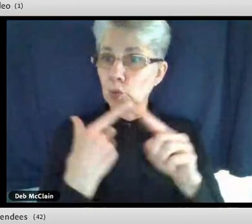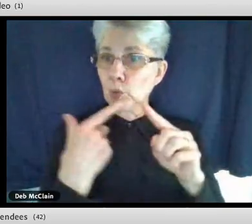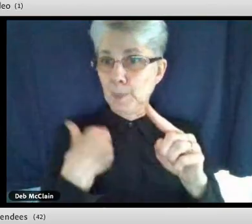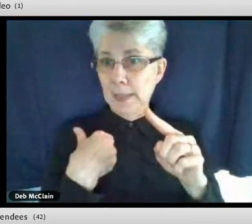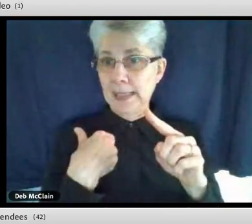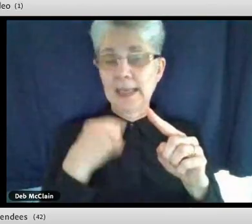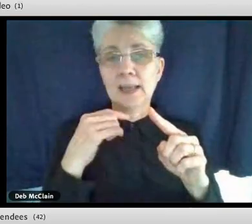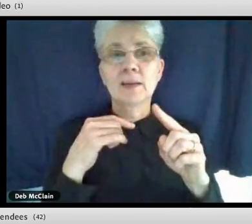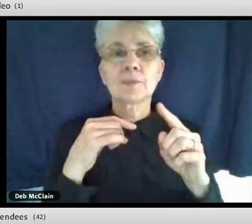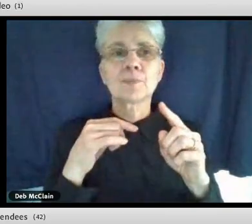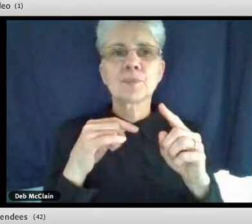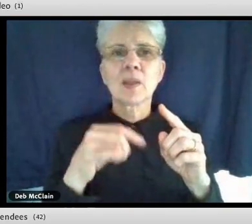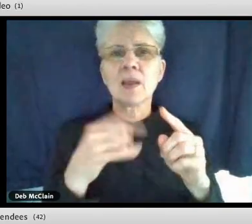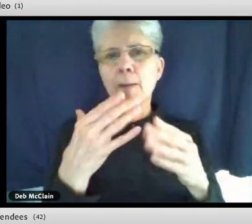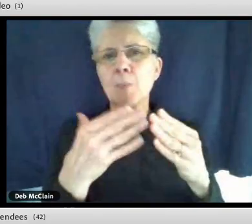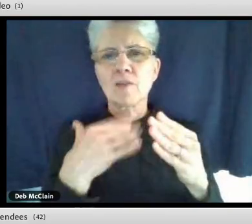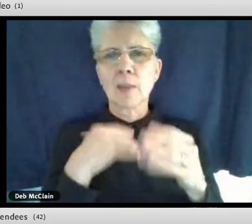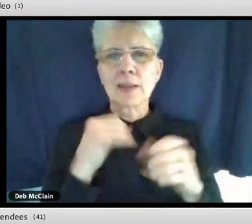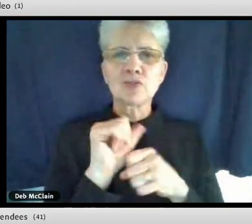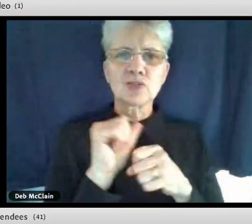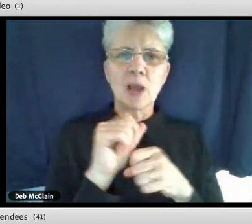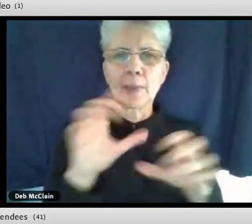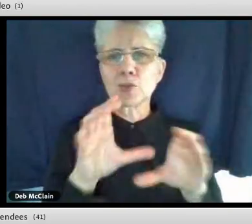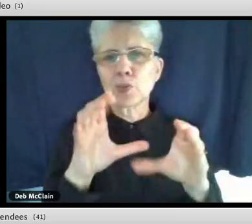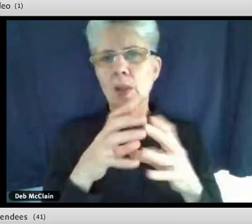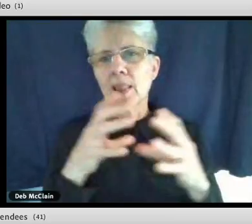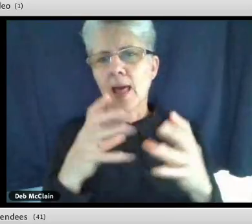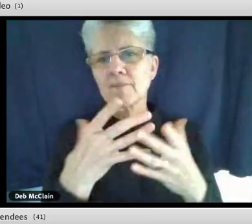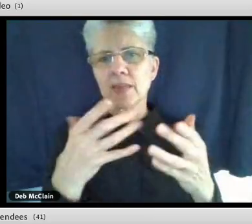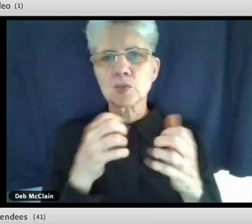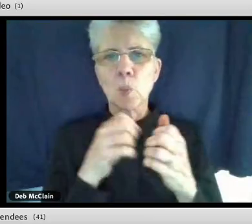This is new to me. This is kind of part of my job.